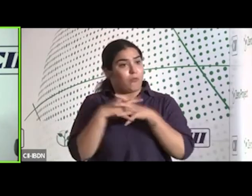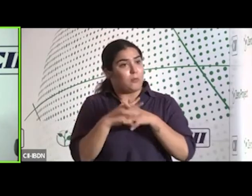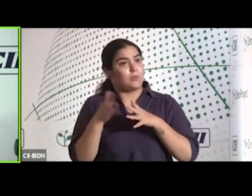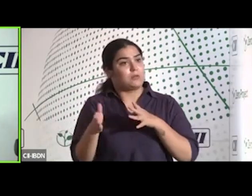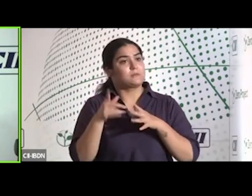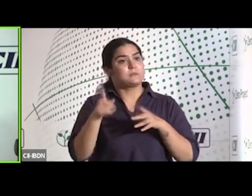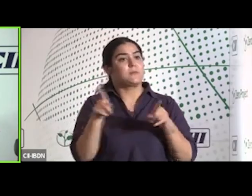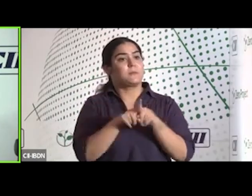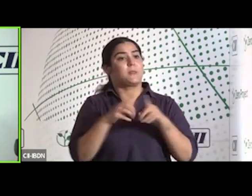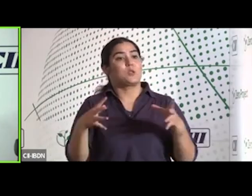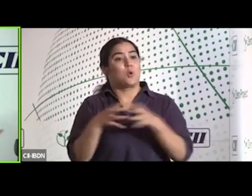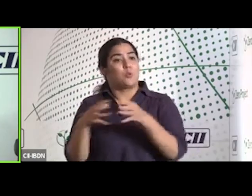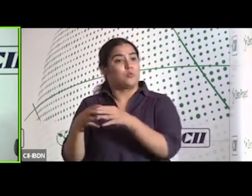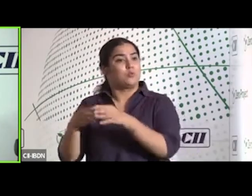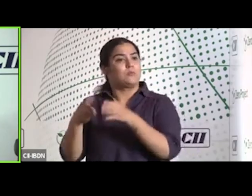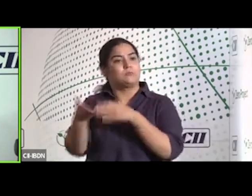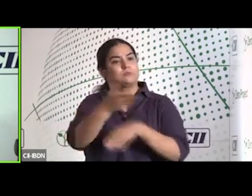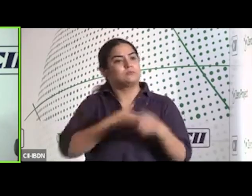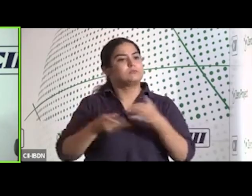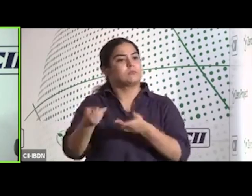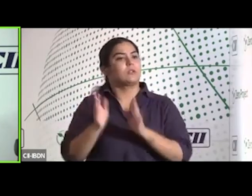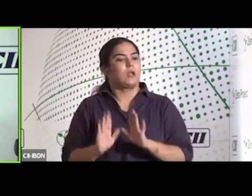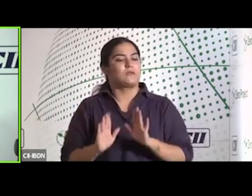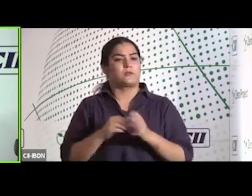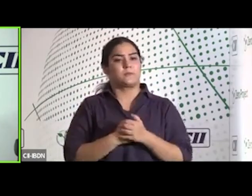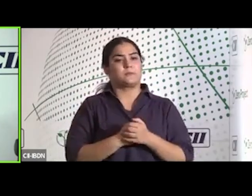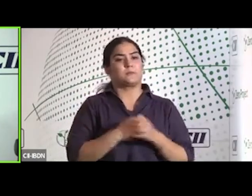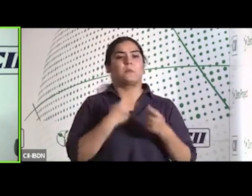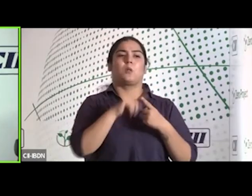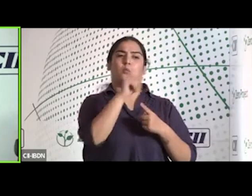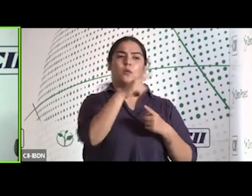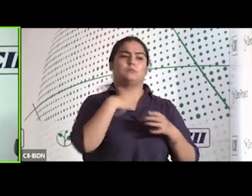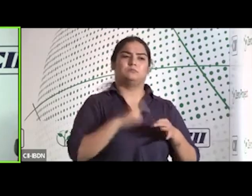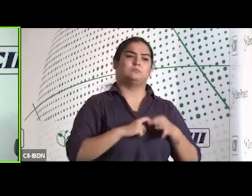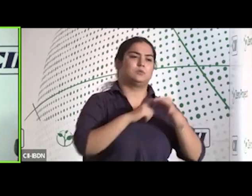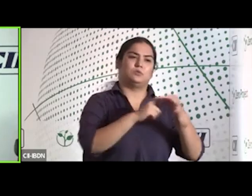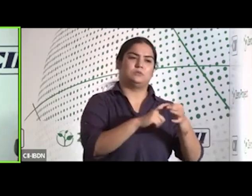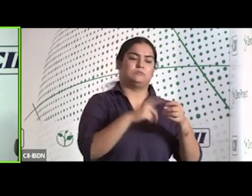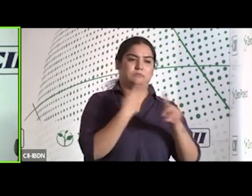groups are women are part of these groups. So now the question is, why don't we have any information on